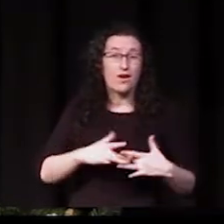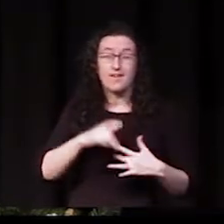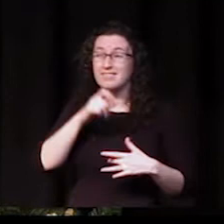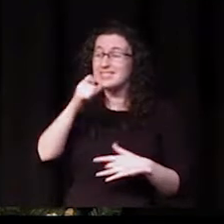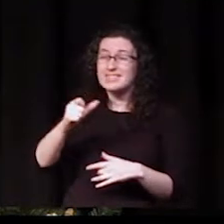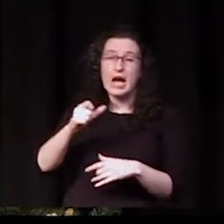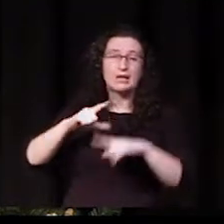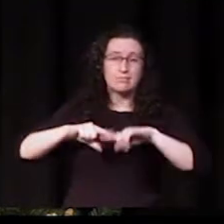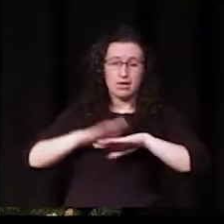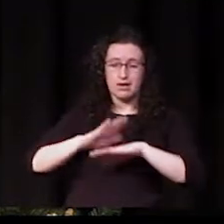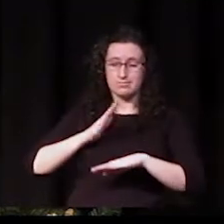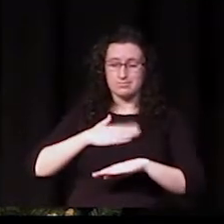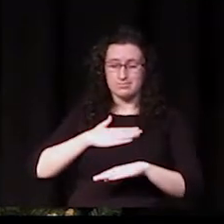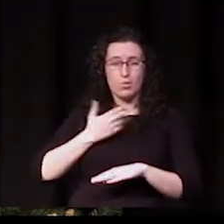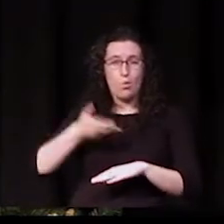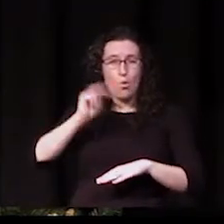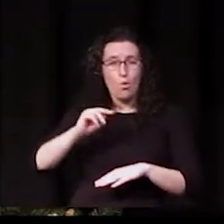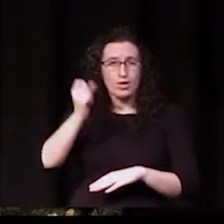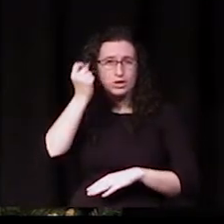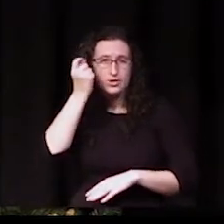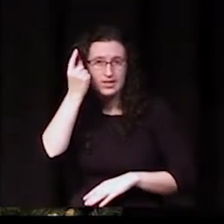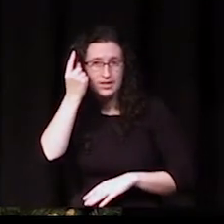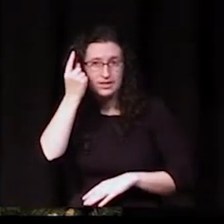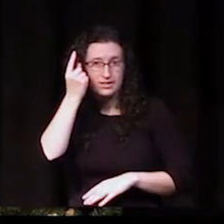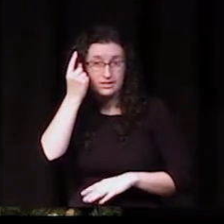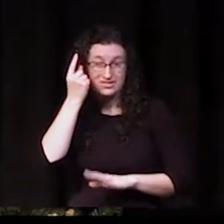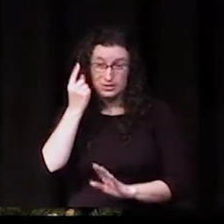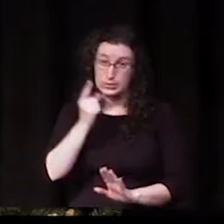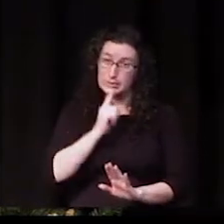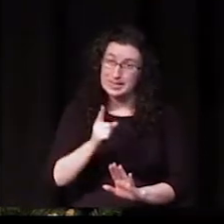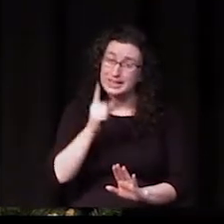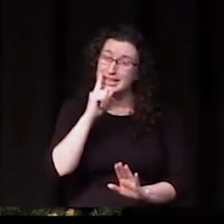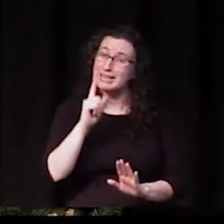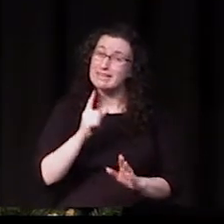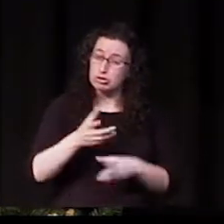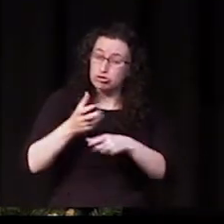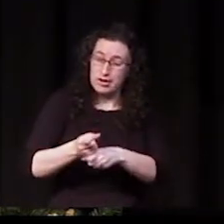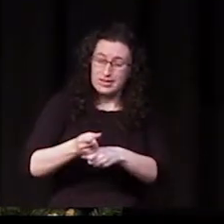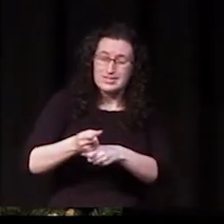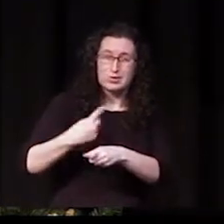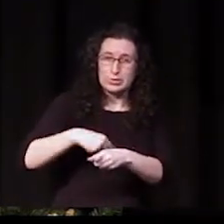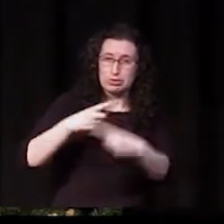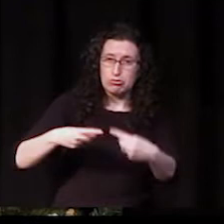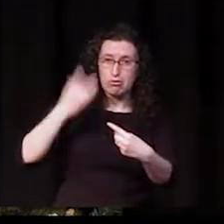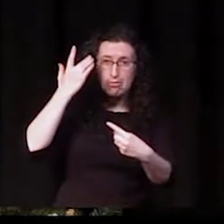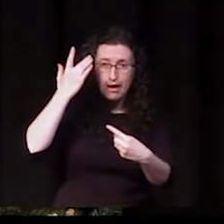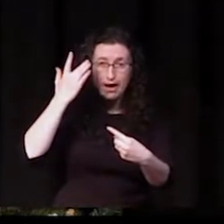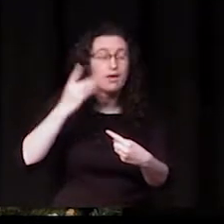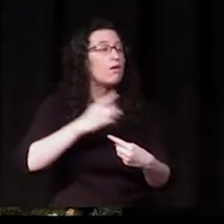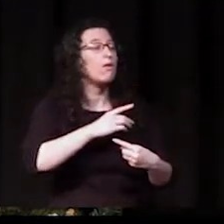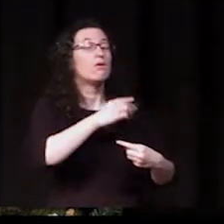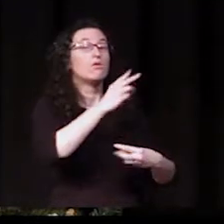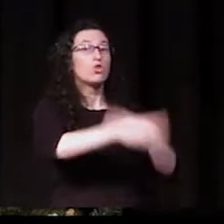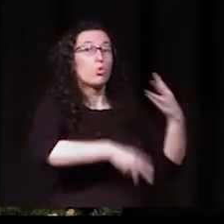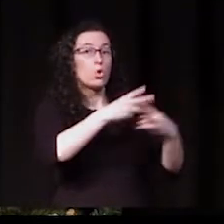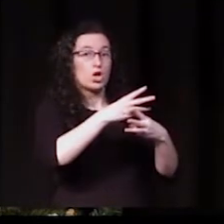And I think that's the key of our problem with trust, friends. When the world around us is all that we can see,